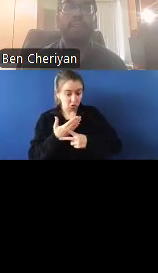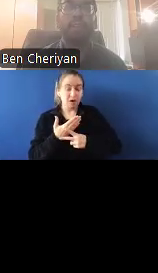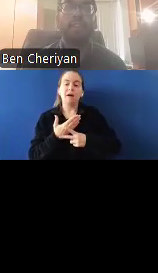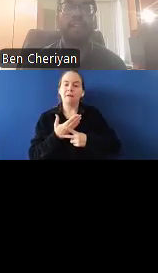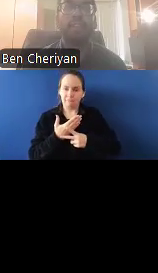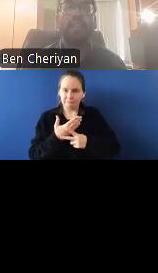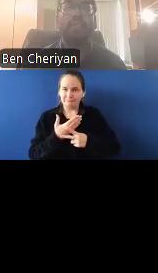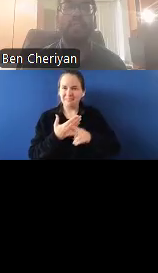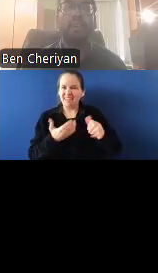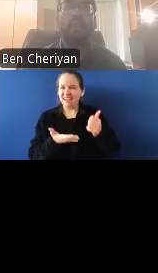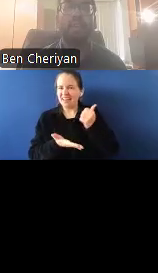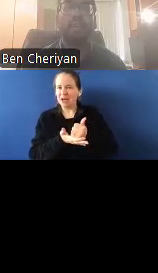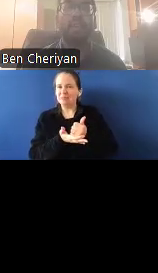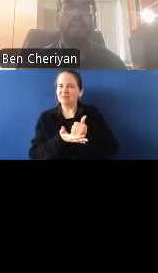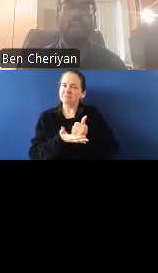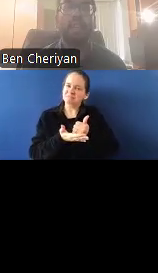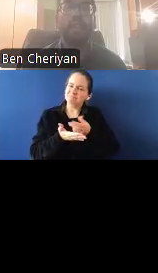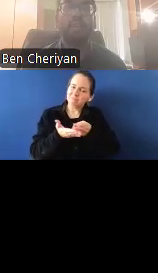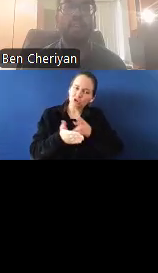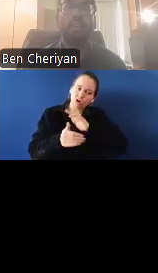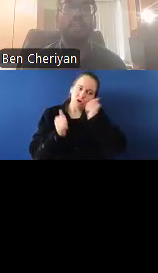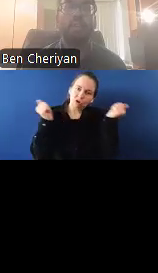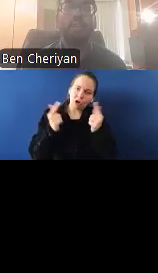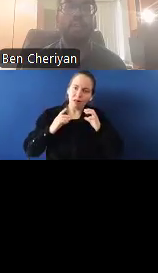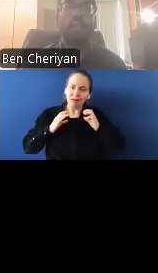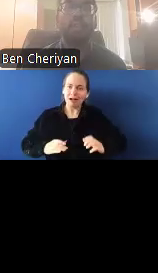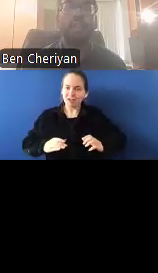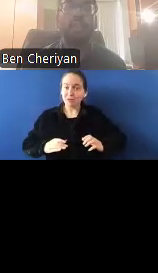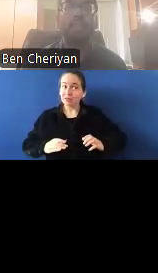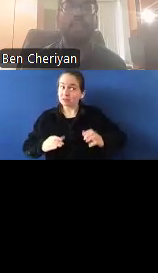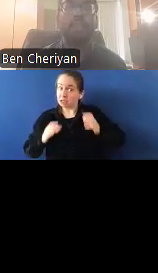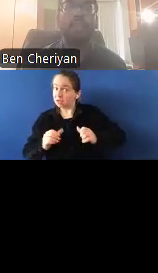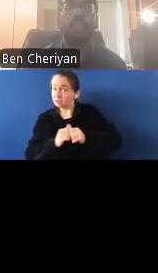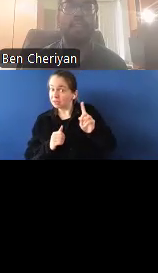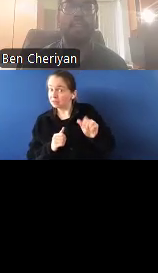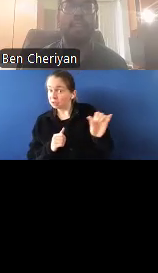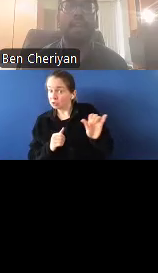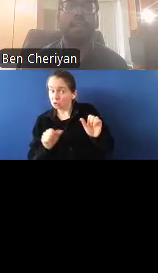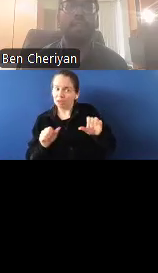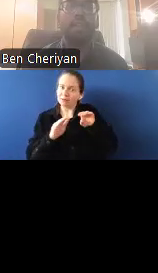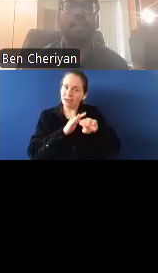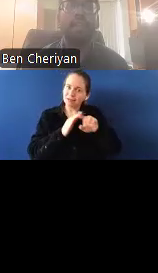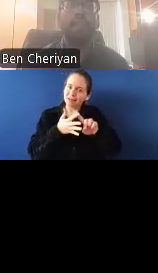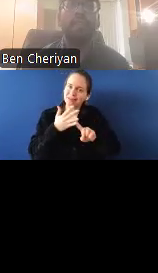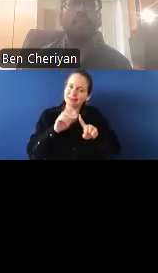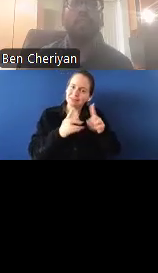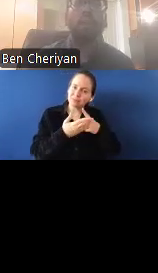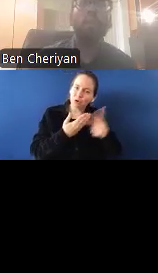it ensures that it's accessible for all customers, including those with disabilities. In today's